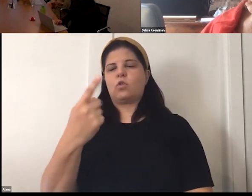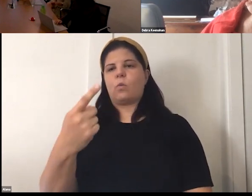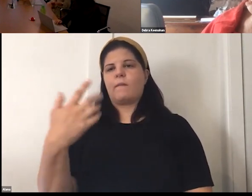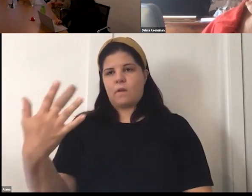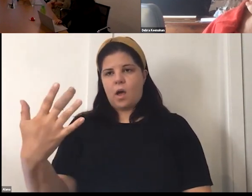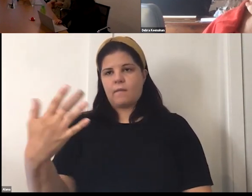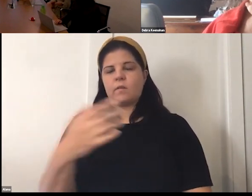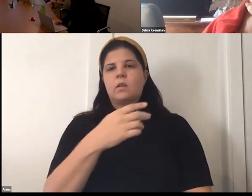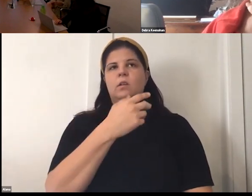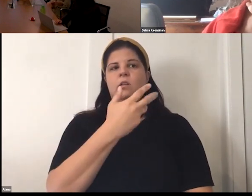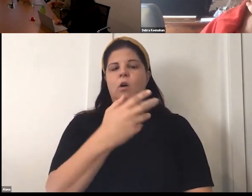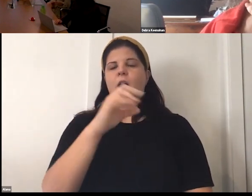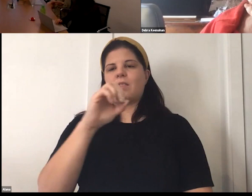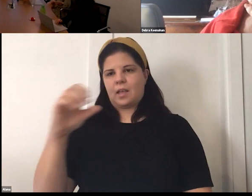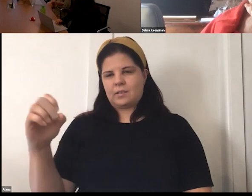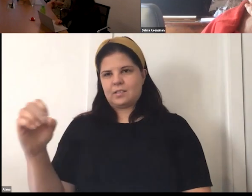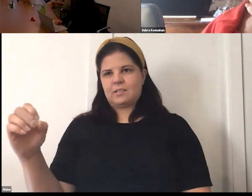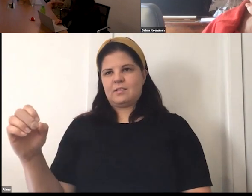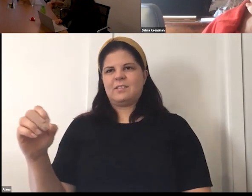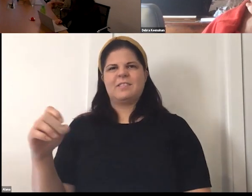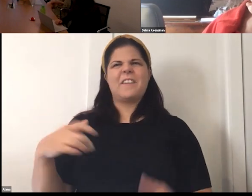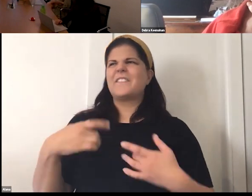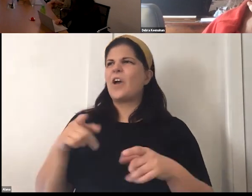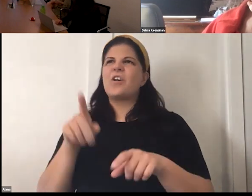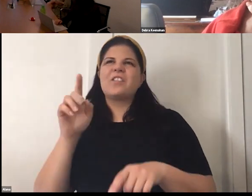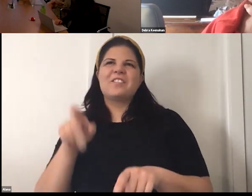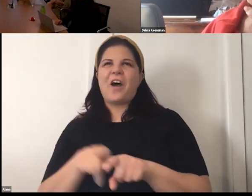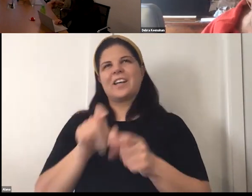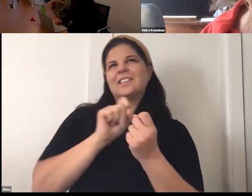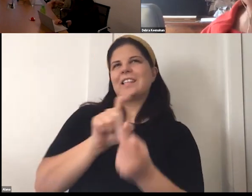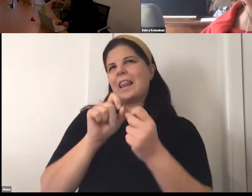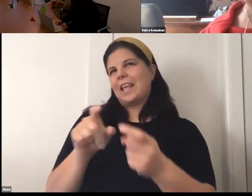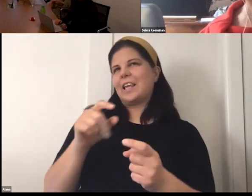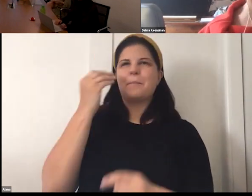I sound like I'm selling make-up but anyway, I'm not.